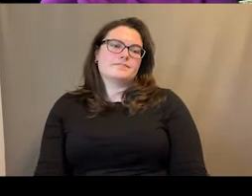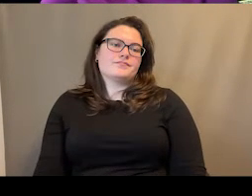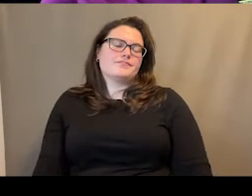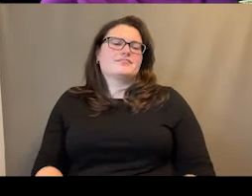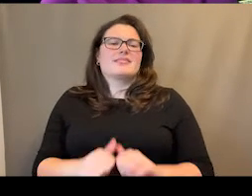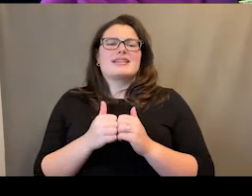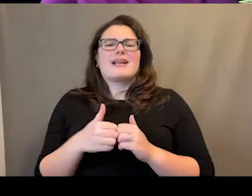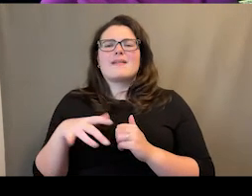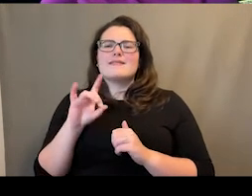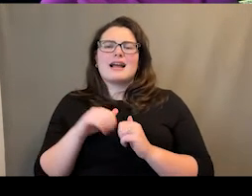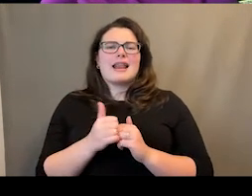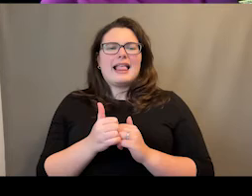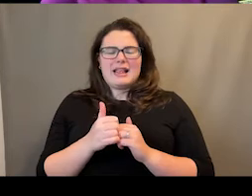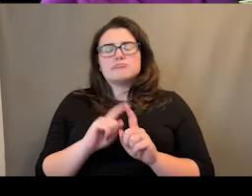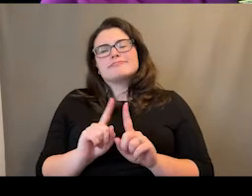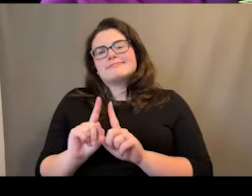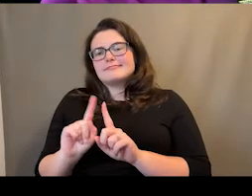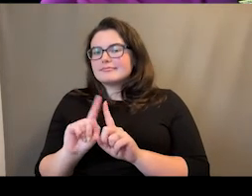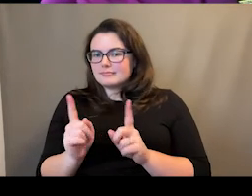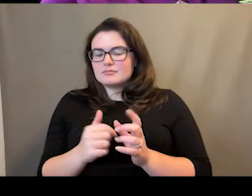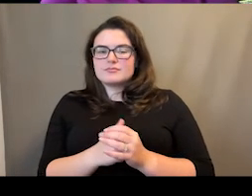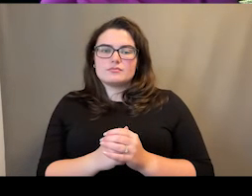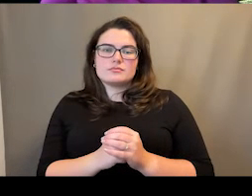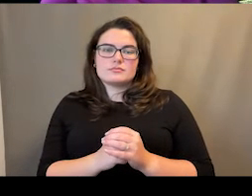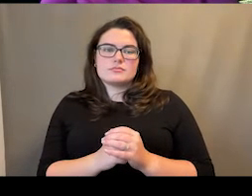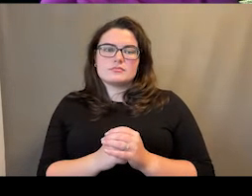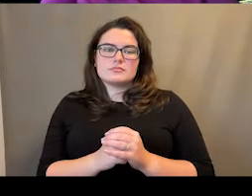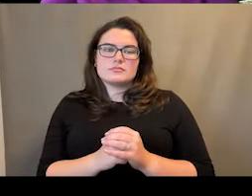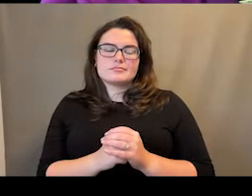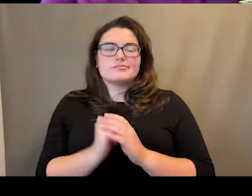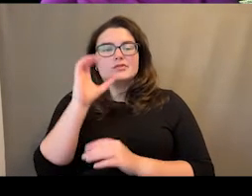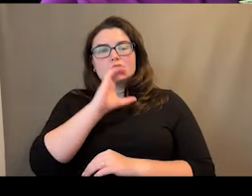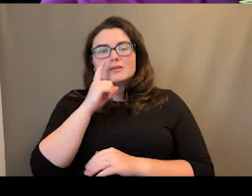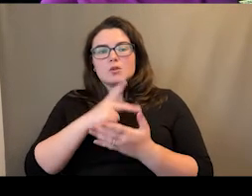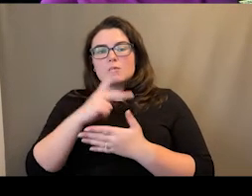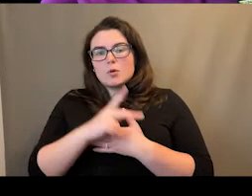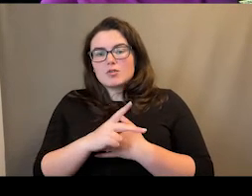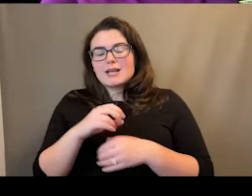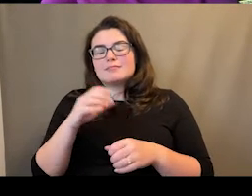There's a couple of different ways. You can do a search for programs in past awards.